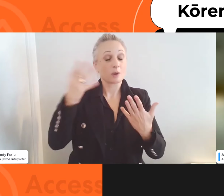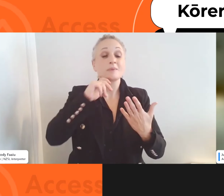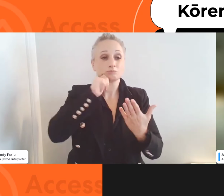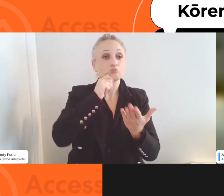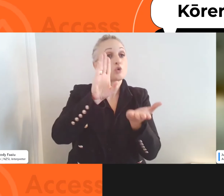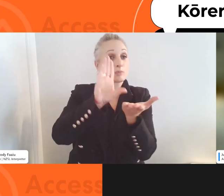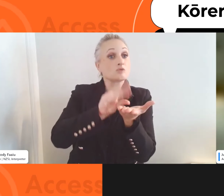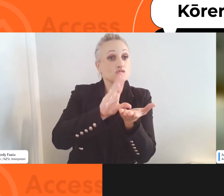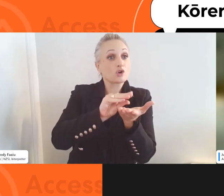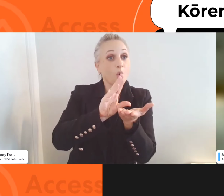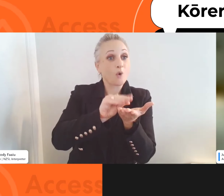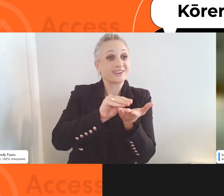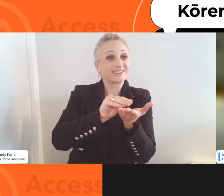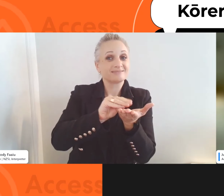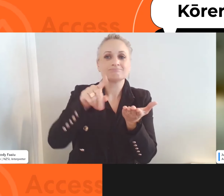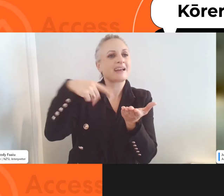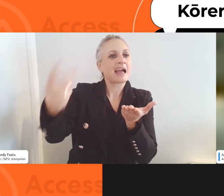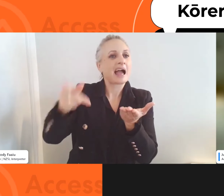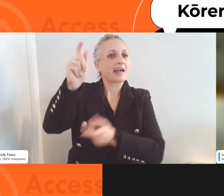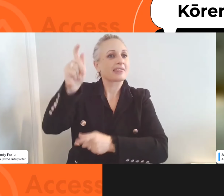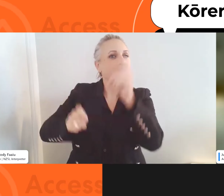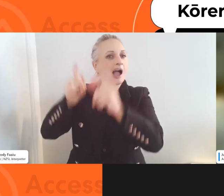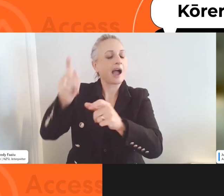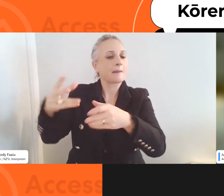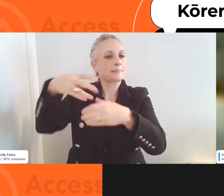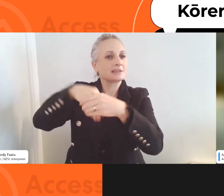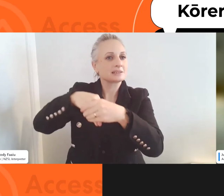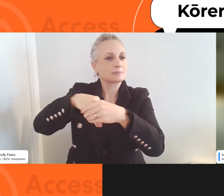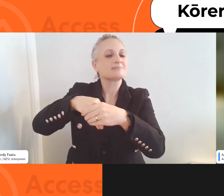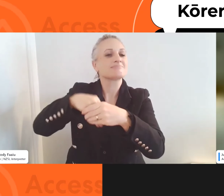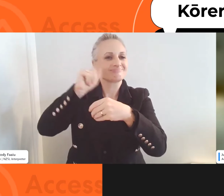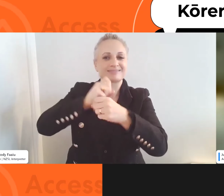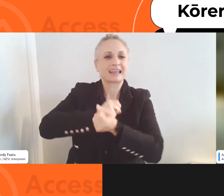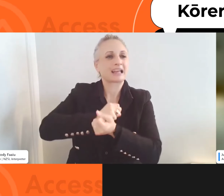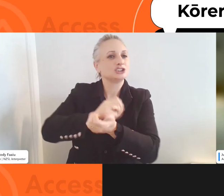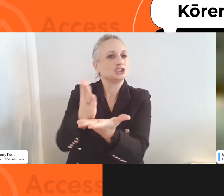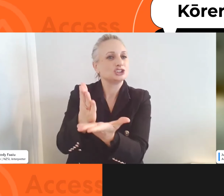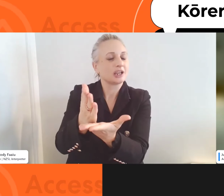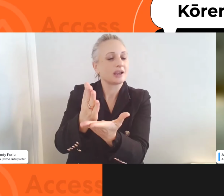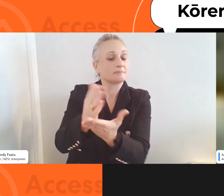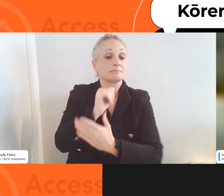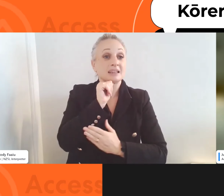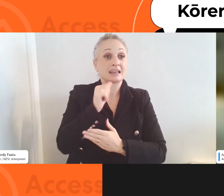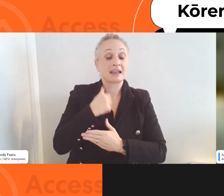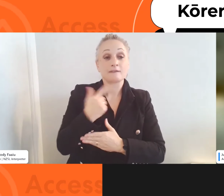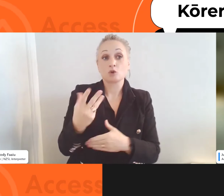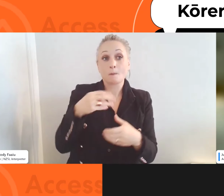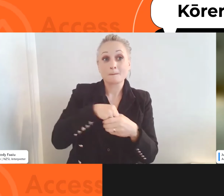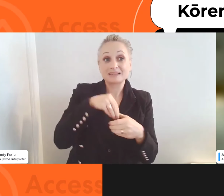in this webinar you are consenting to be recorded. I will start now